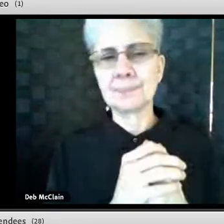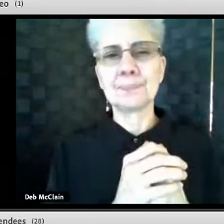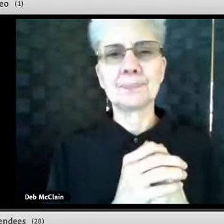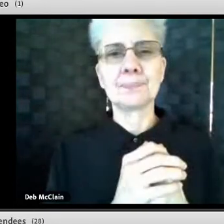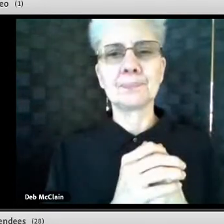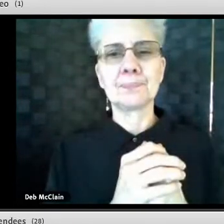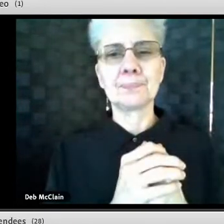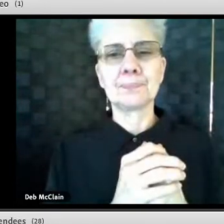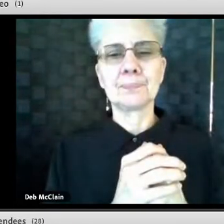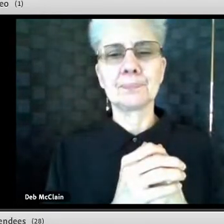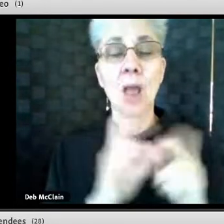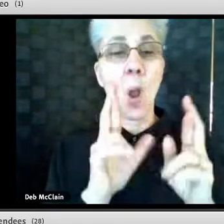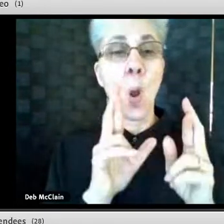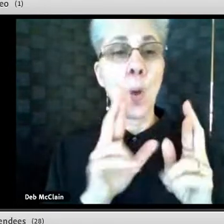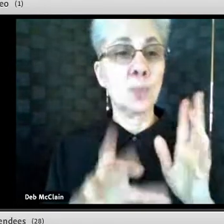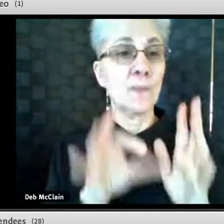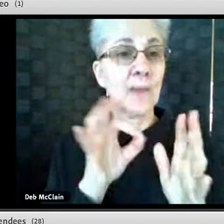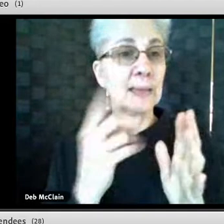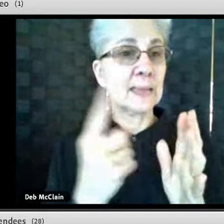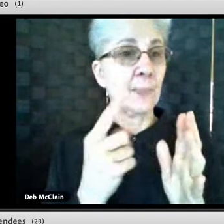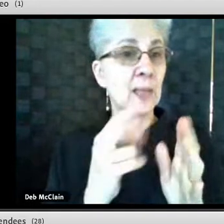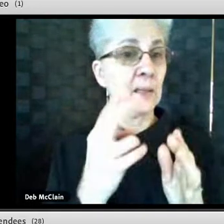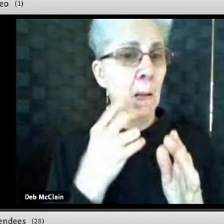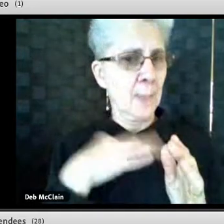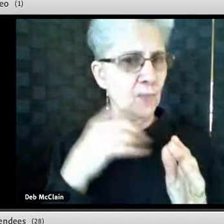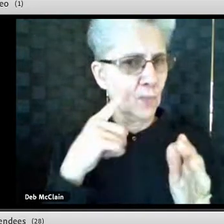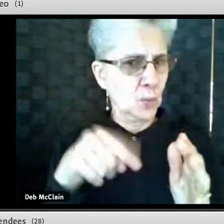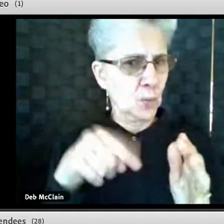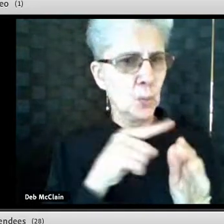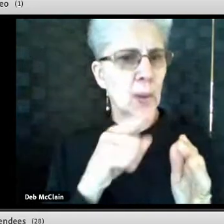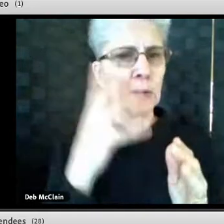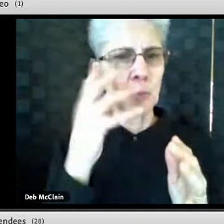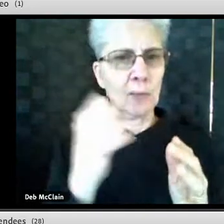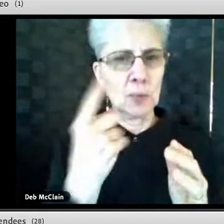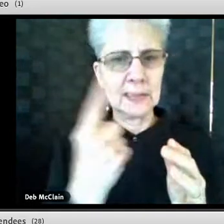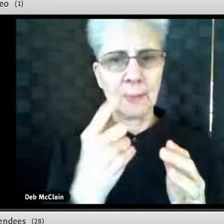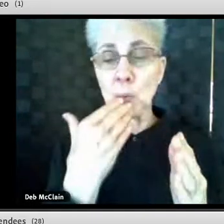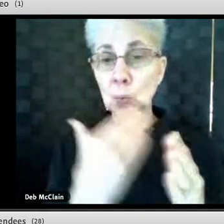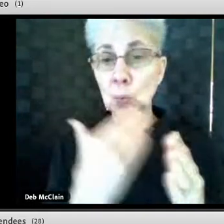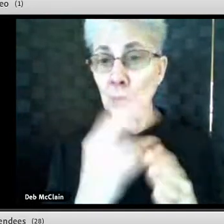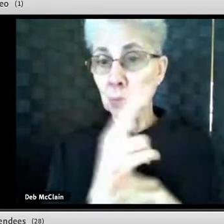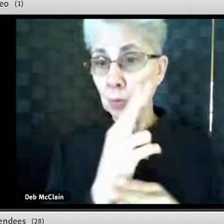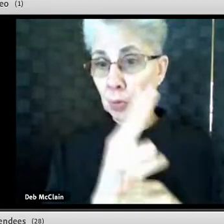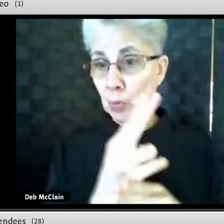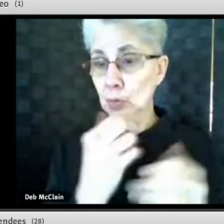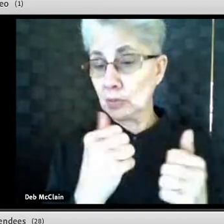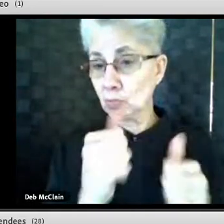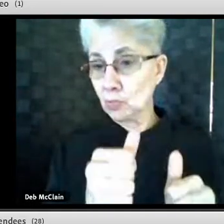or listen to what you're doing. I hope you found something useful today and that you walked away with something